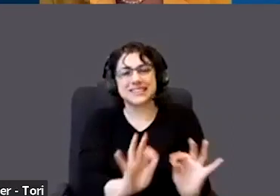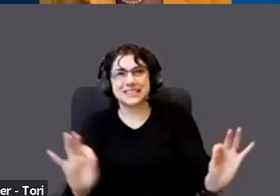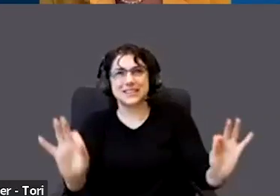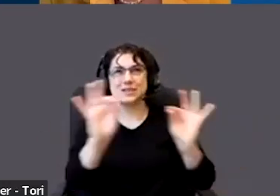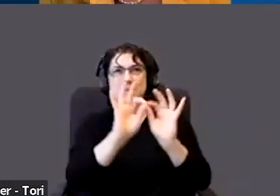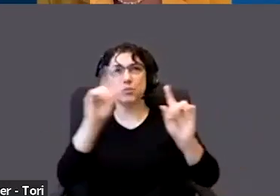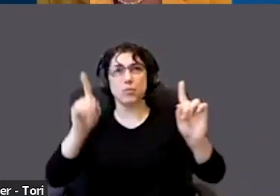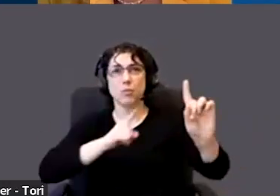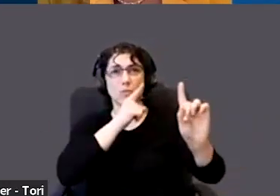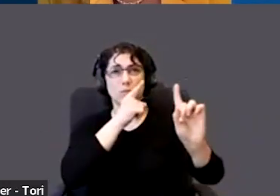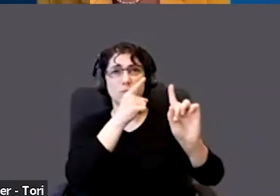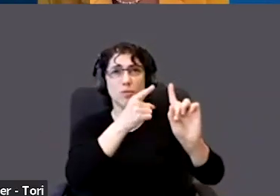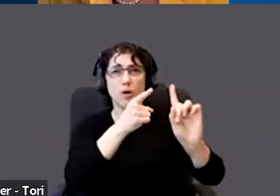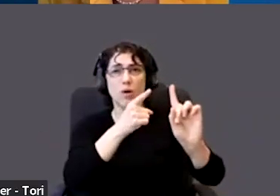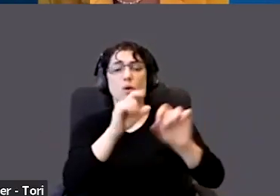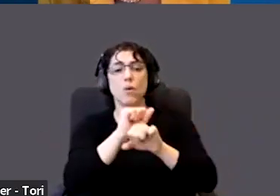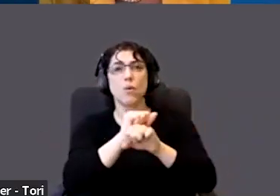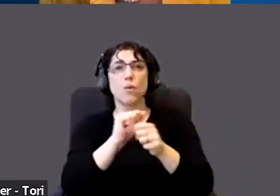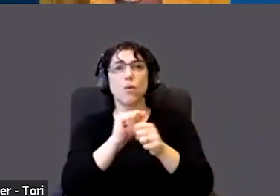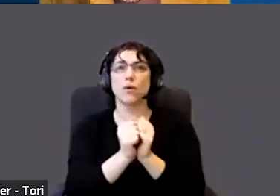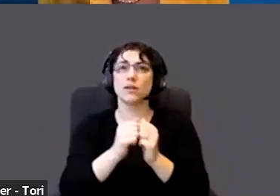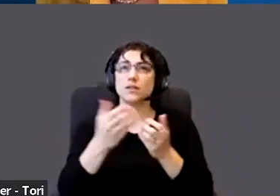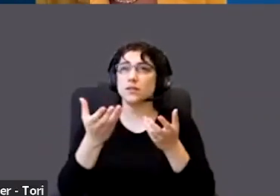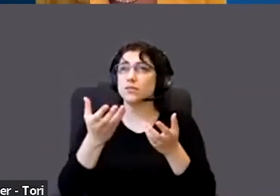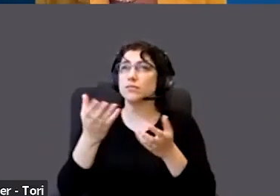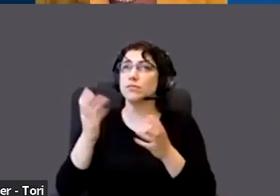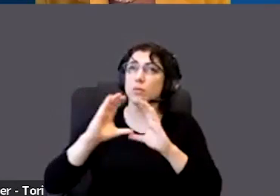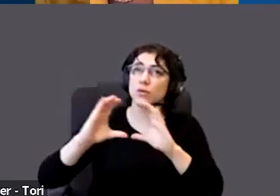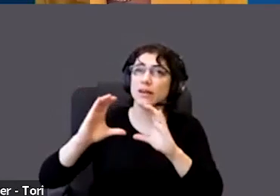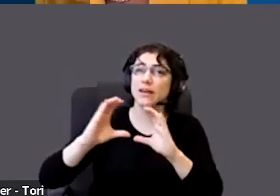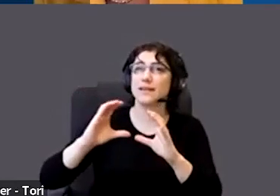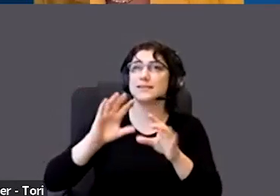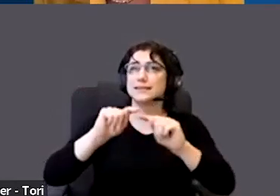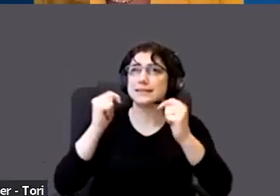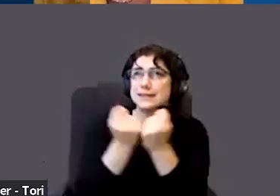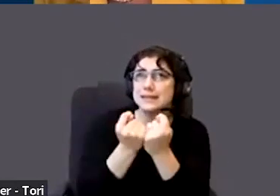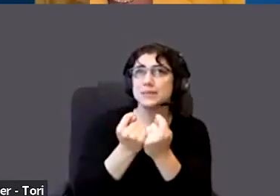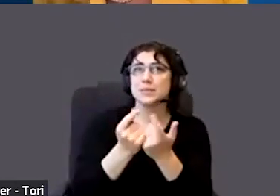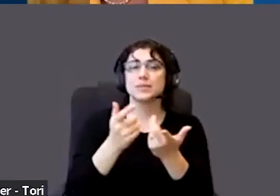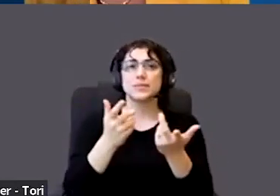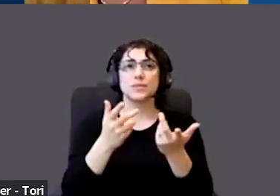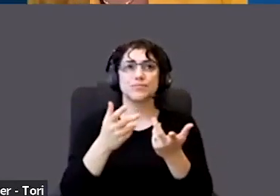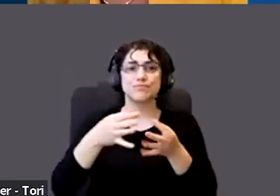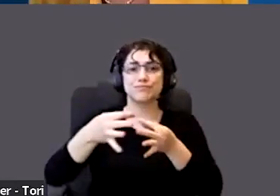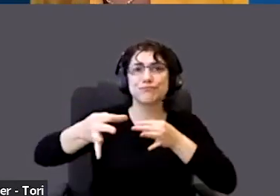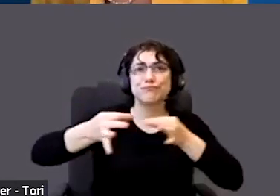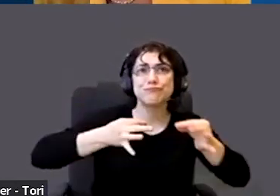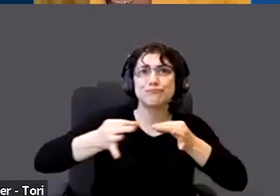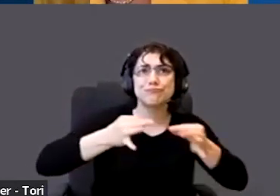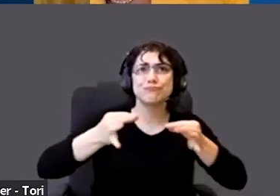is to work with the communications team to be able to articulate for the proper audience like what --